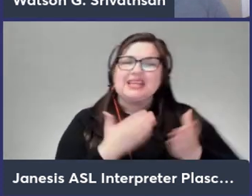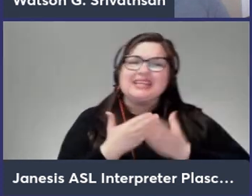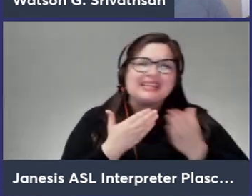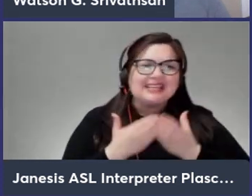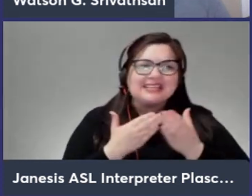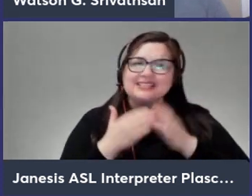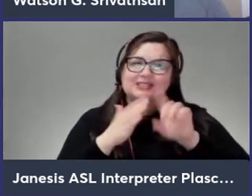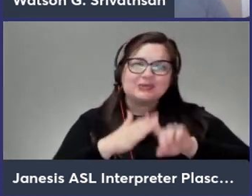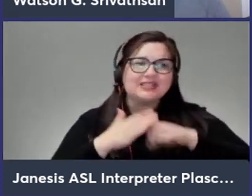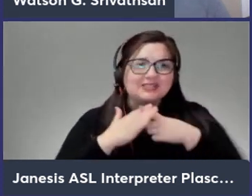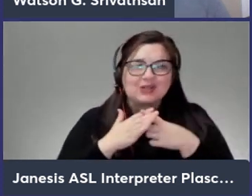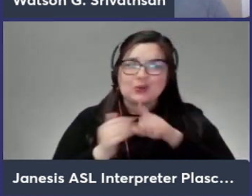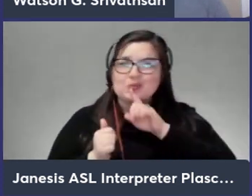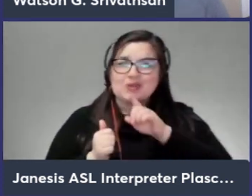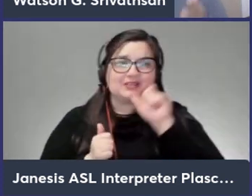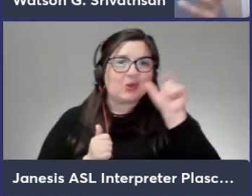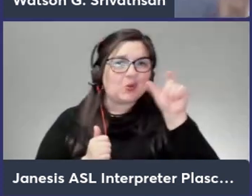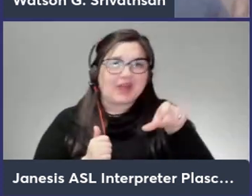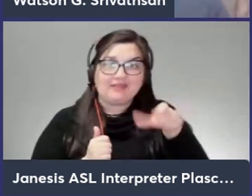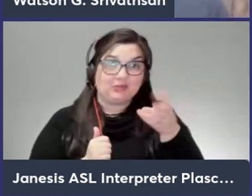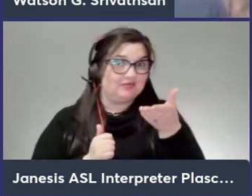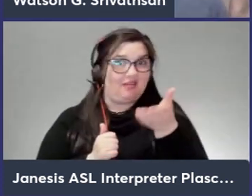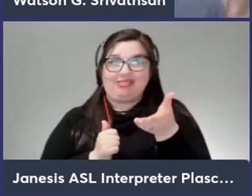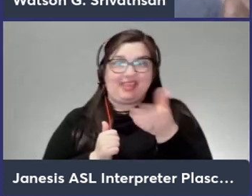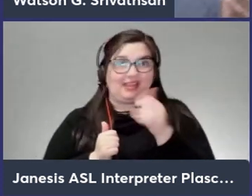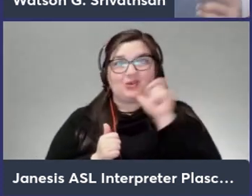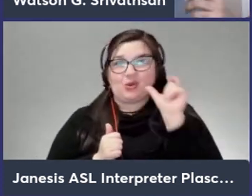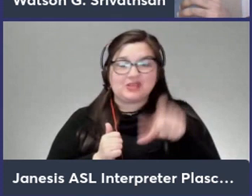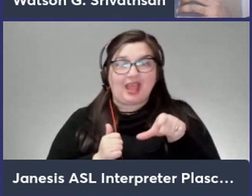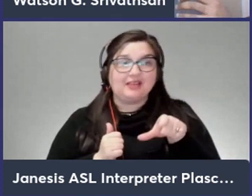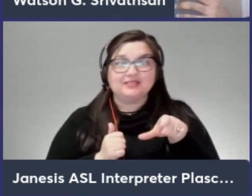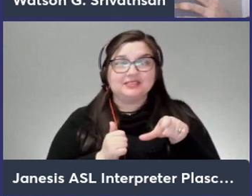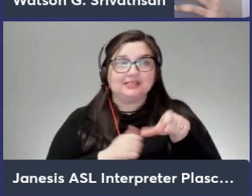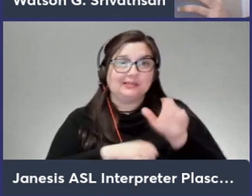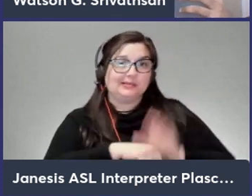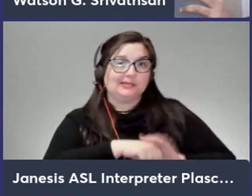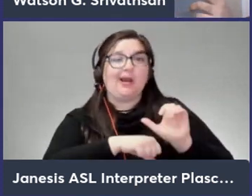You really don't have to start at the console. You can call Amazon Translate through SDK and serialize,